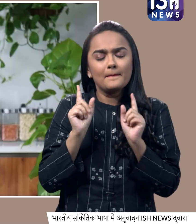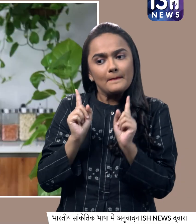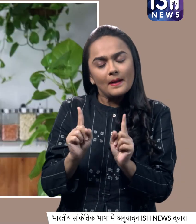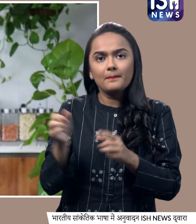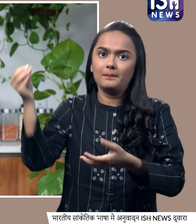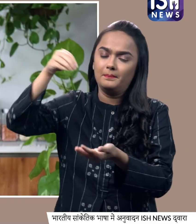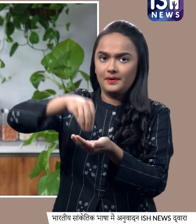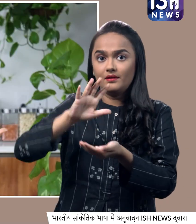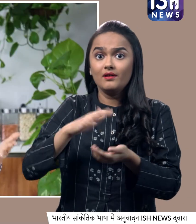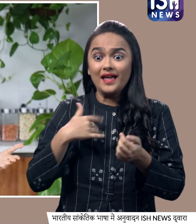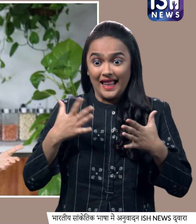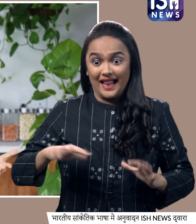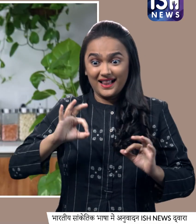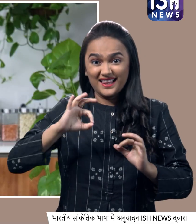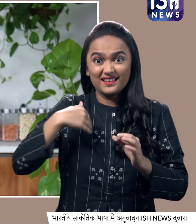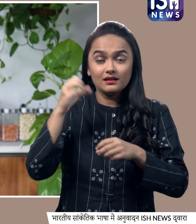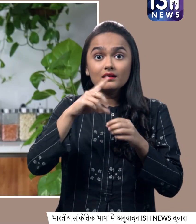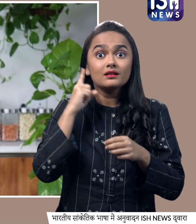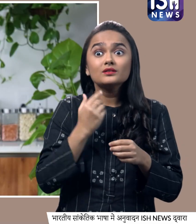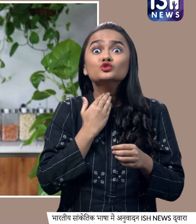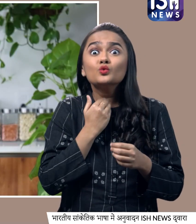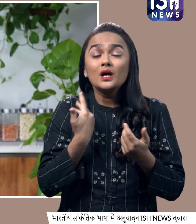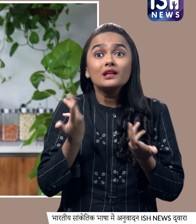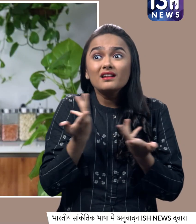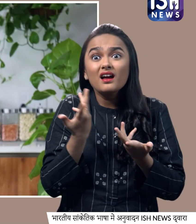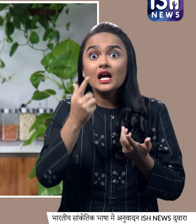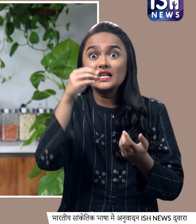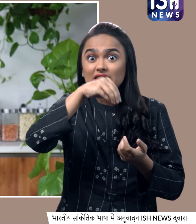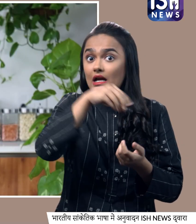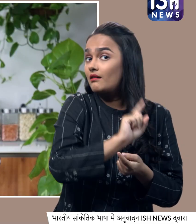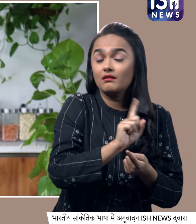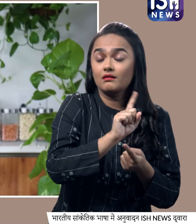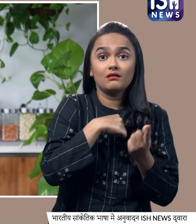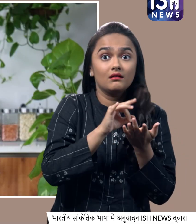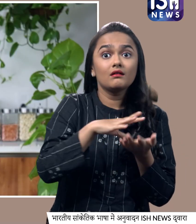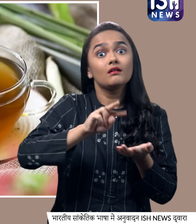For Satvic recipes, we use jaggery for sweetness We never use sugar